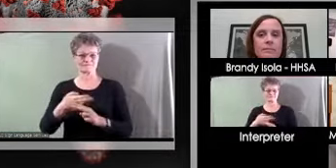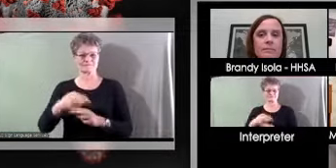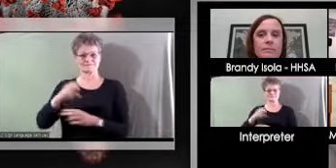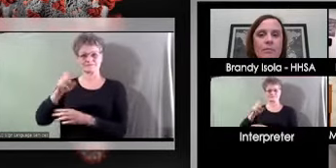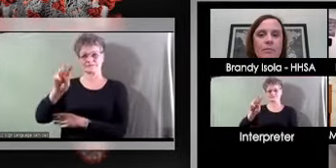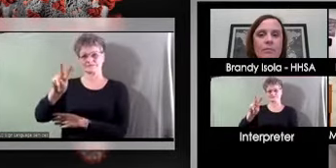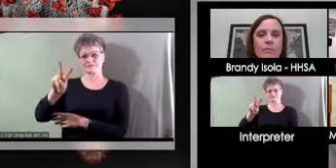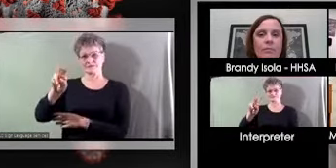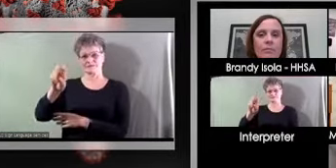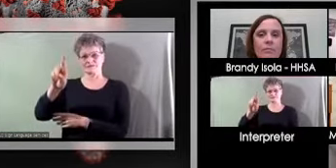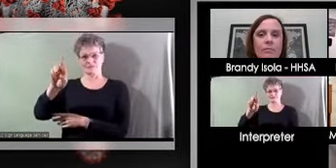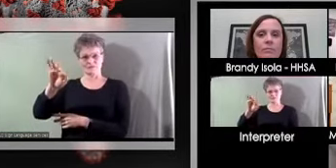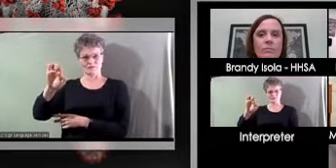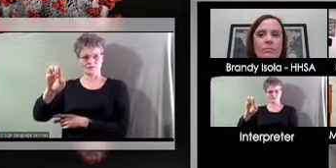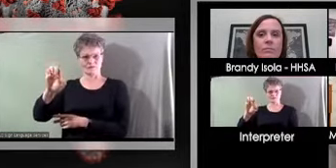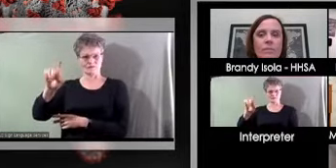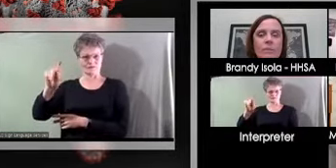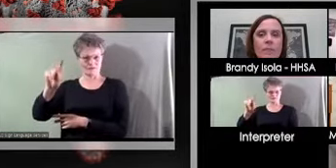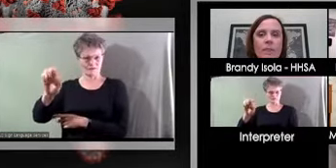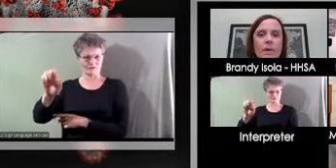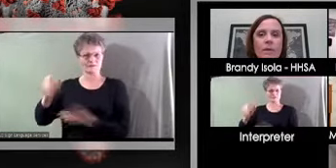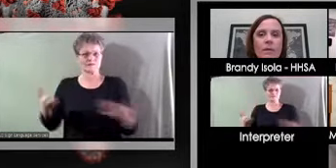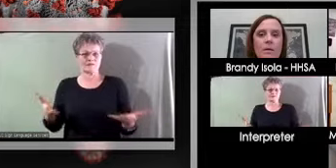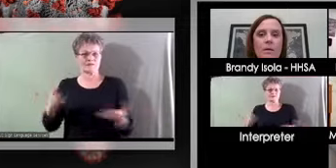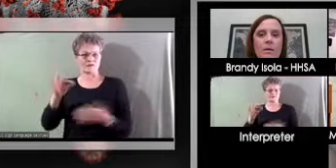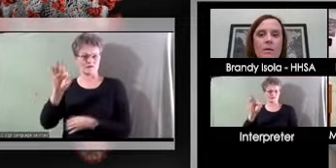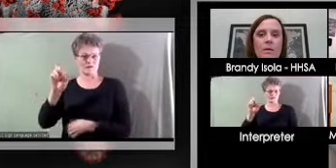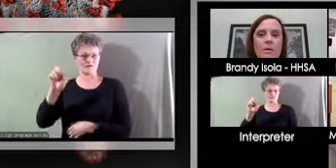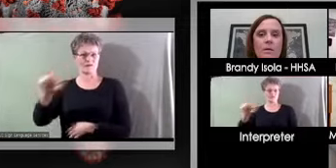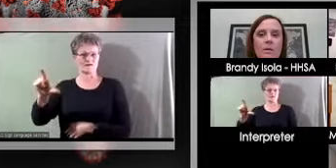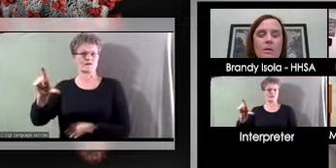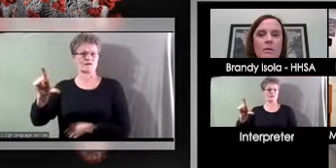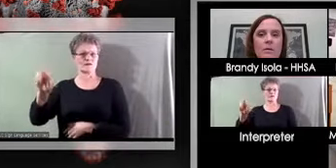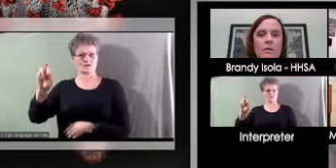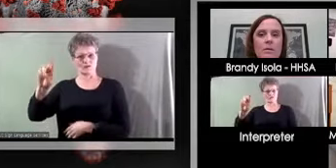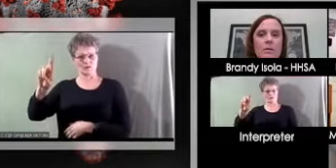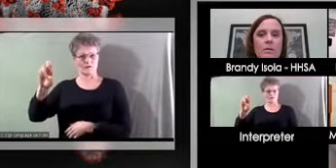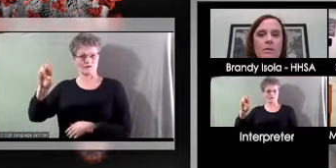District in Fall River Mills, and each day we have pretty much seen